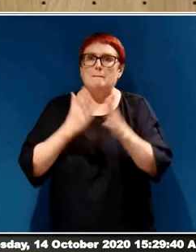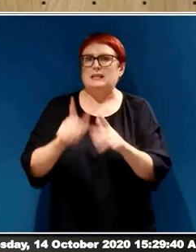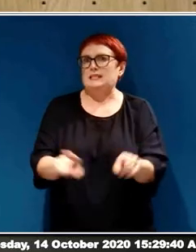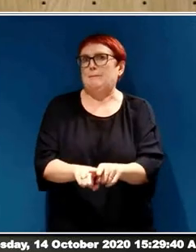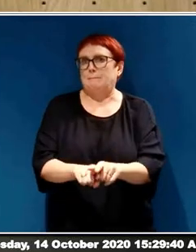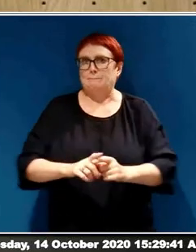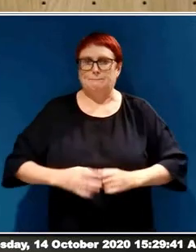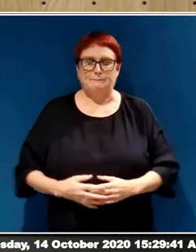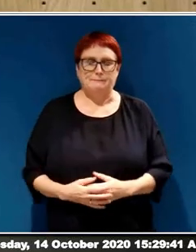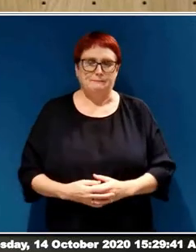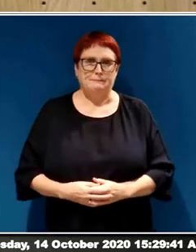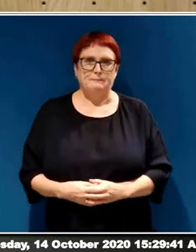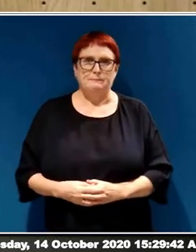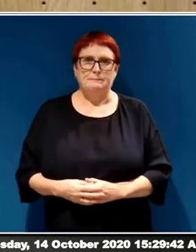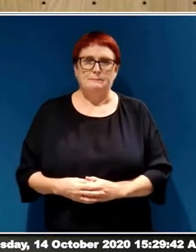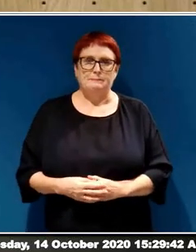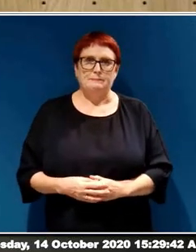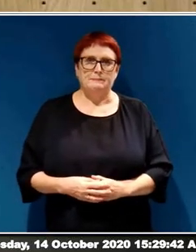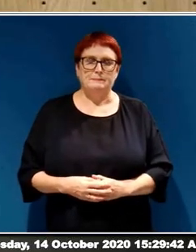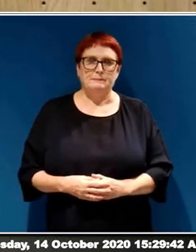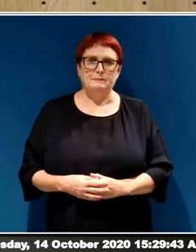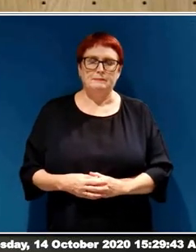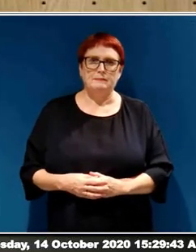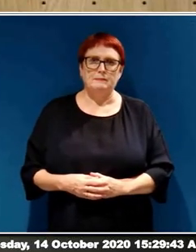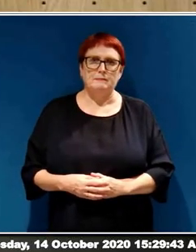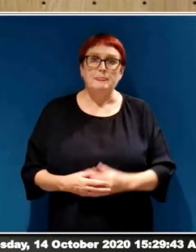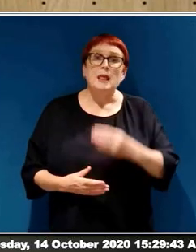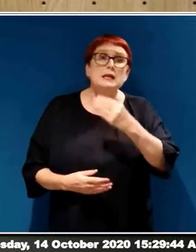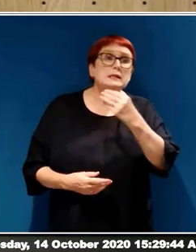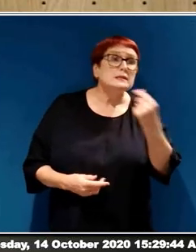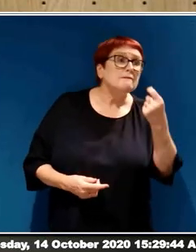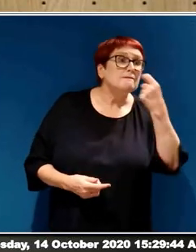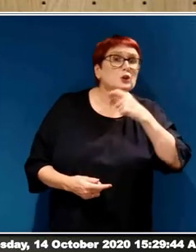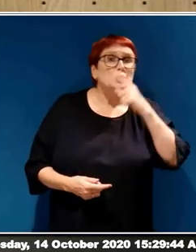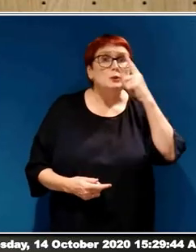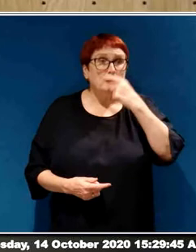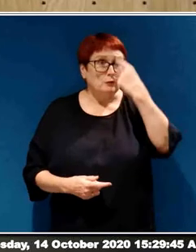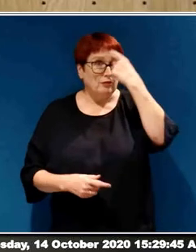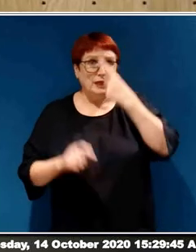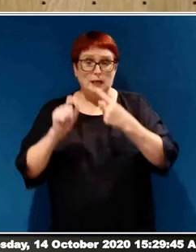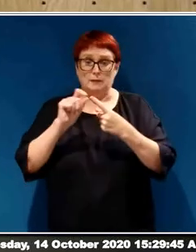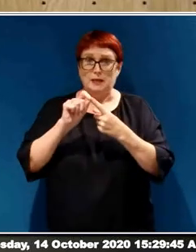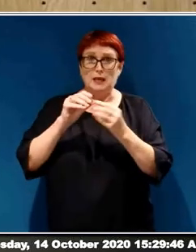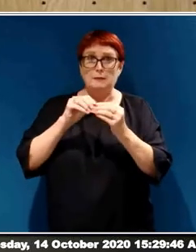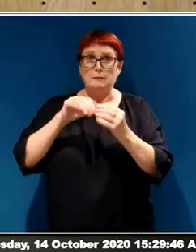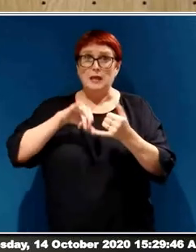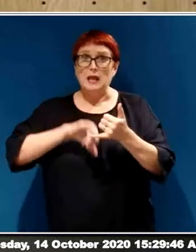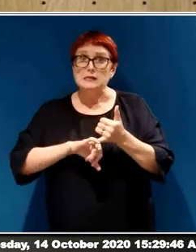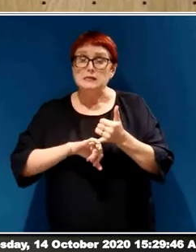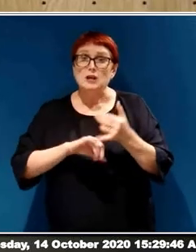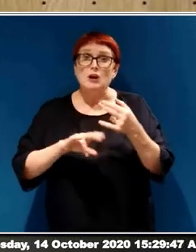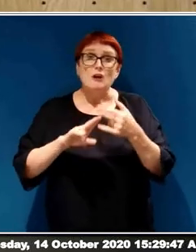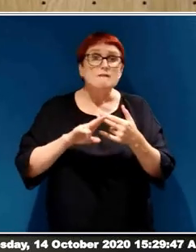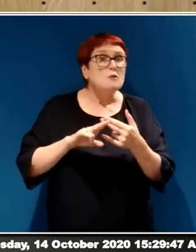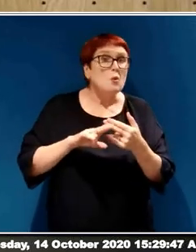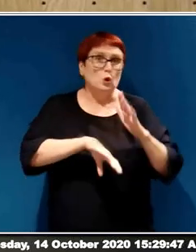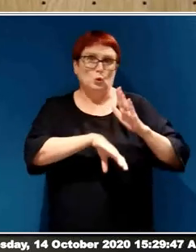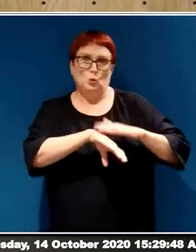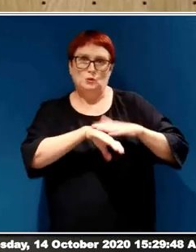There are some who believe that it's a program that we use in schools for students who are naughty, but that's not the truth.